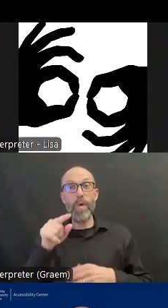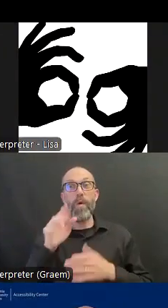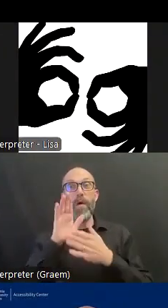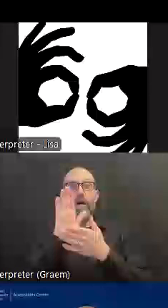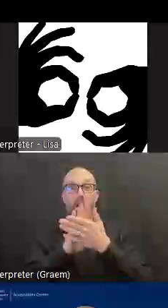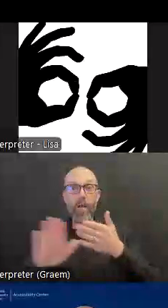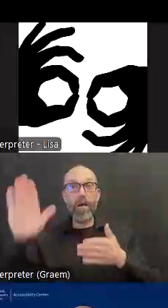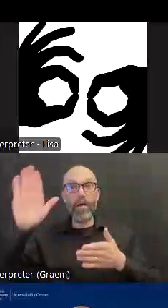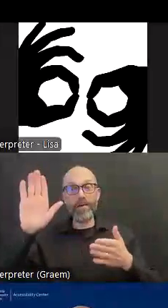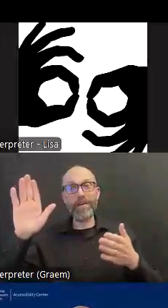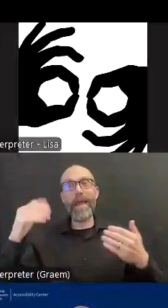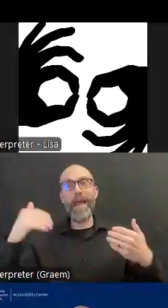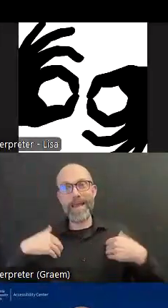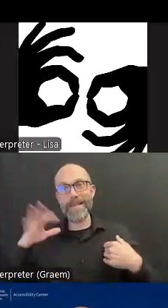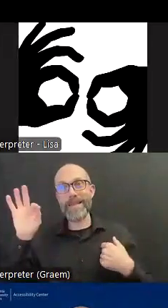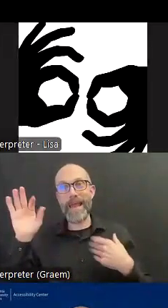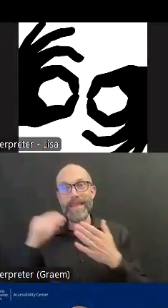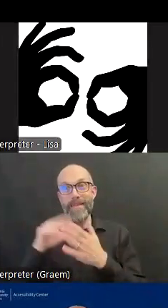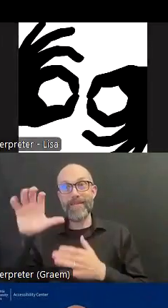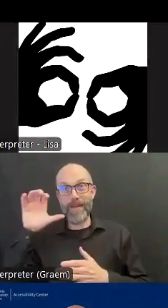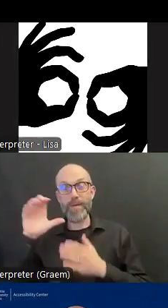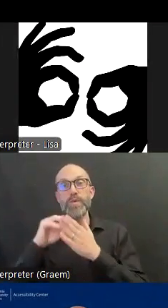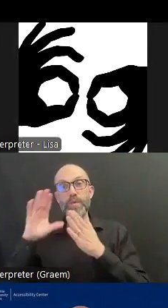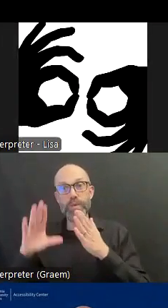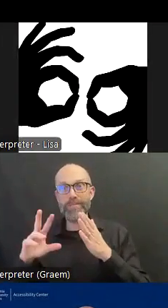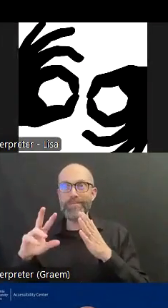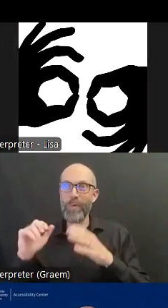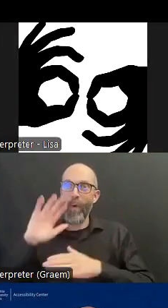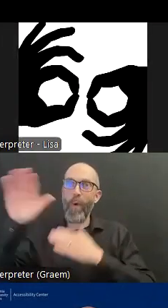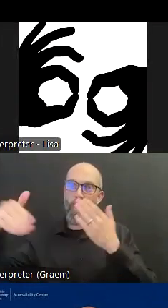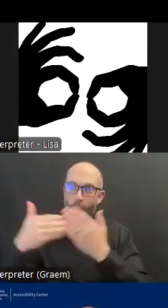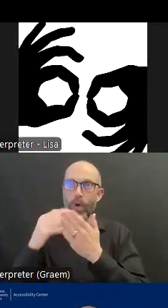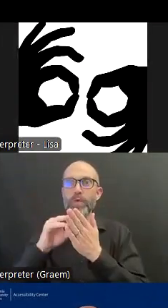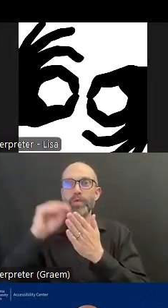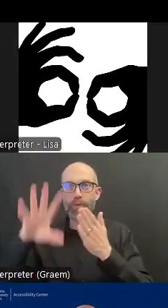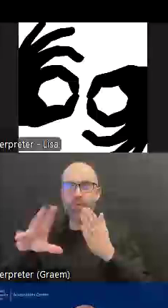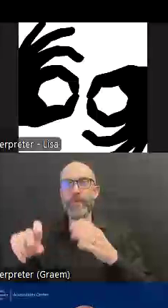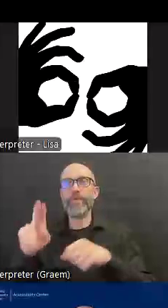that has 9,500 students. So all students have to use it. This is a web application.